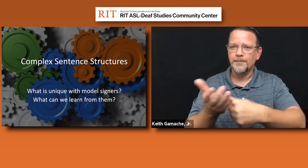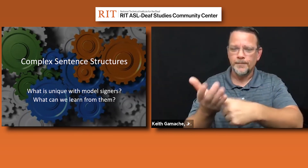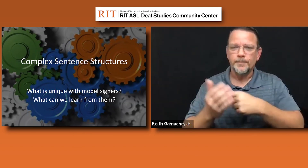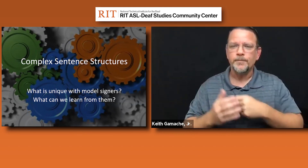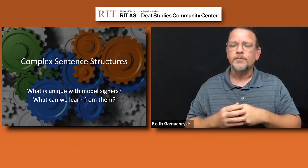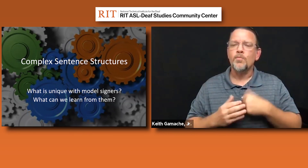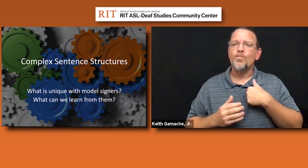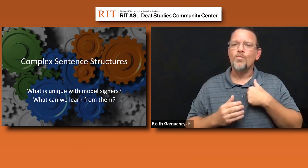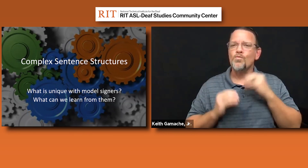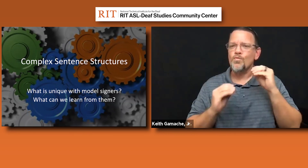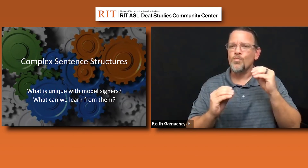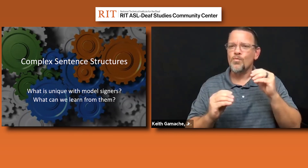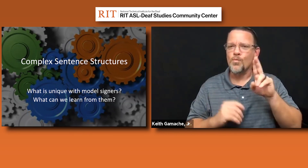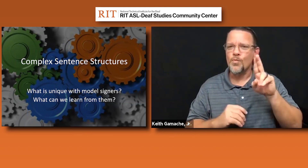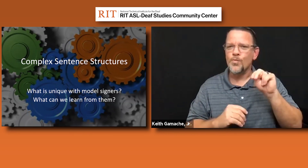having those discussions.